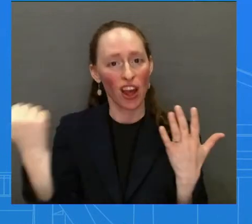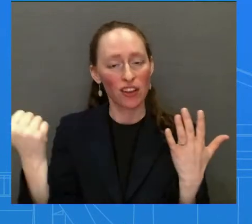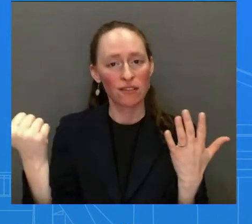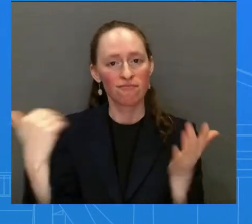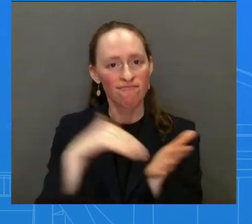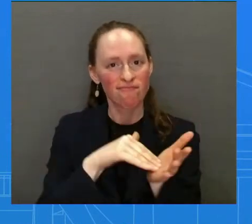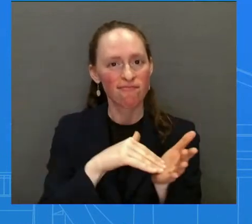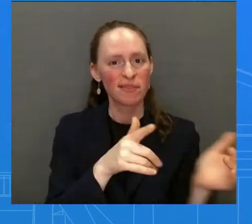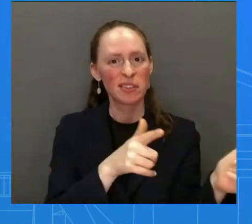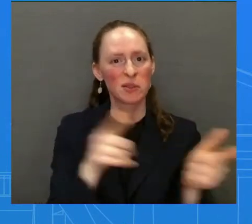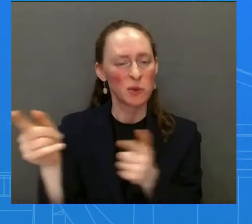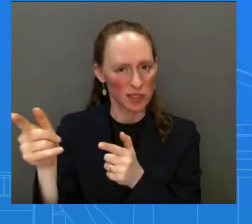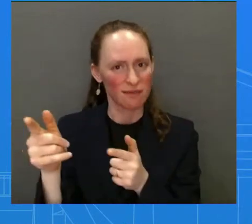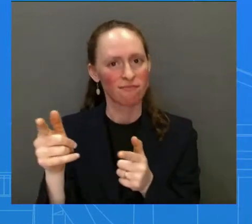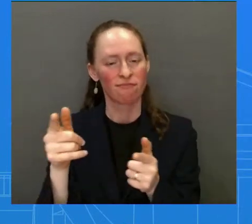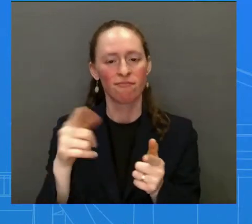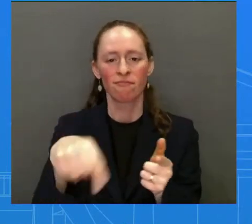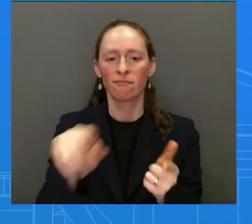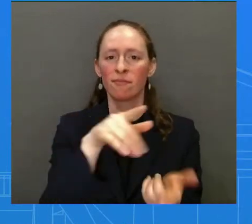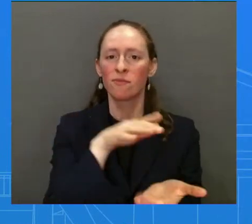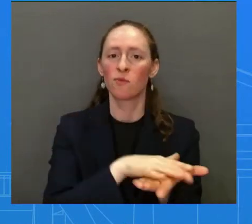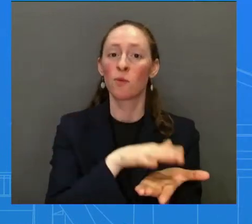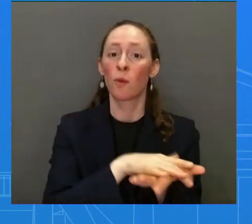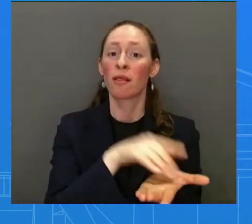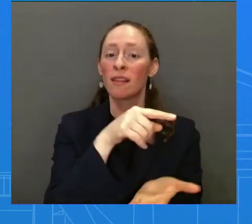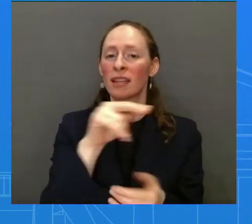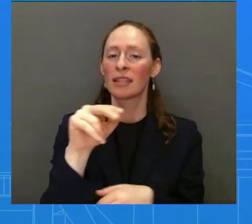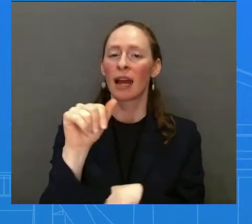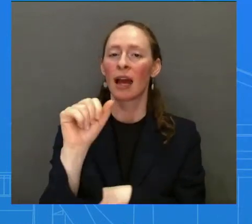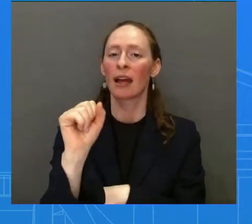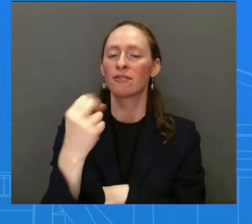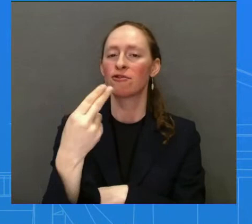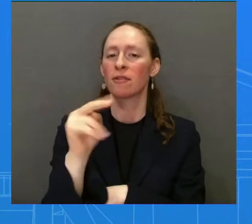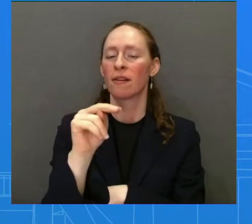The President has been briefed on the situation, and our team is in contact with DOJ